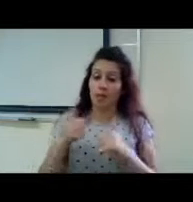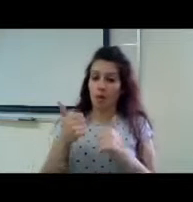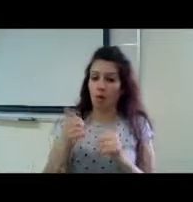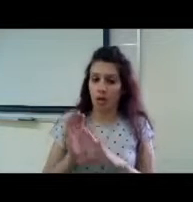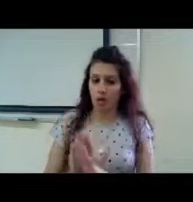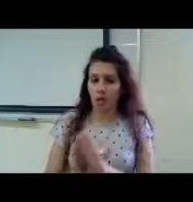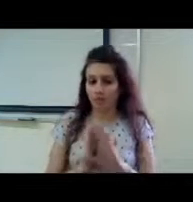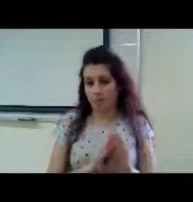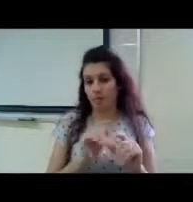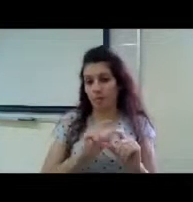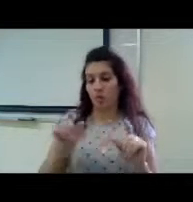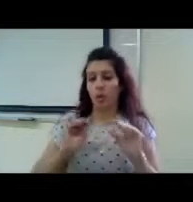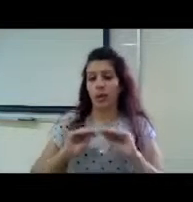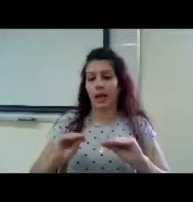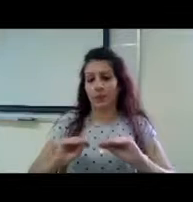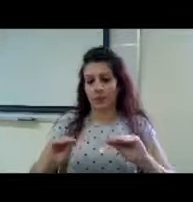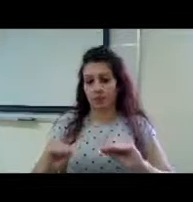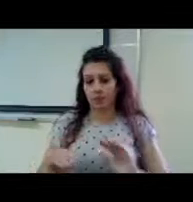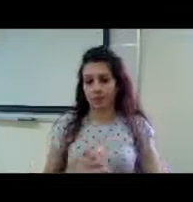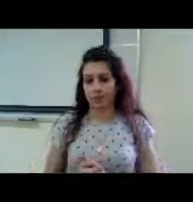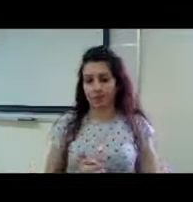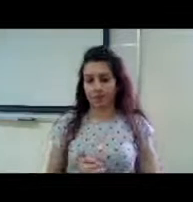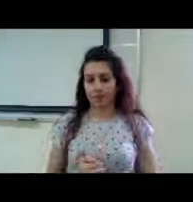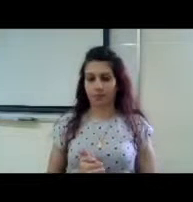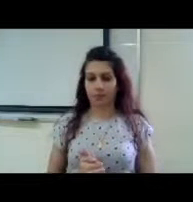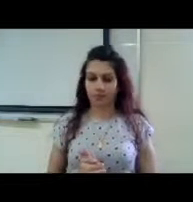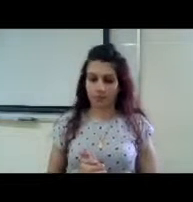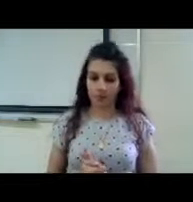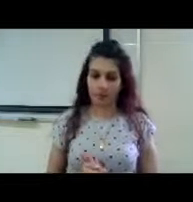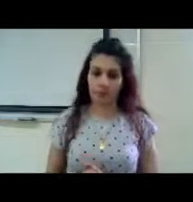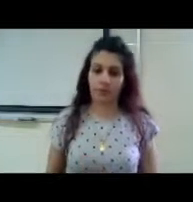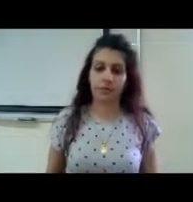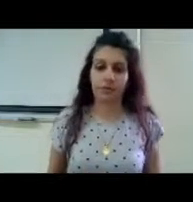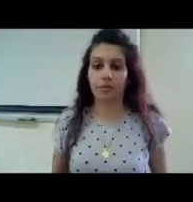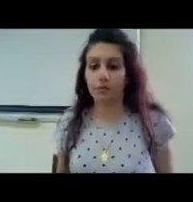countries and here comes of course our role in terms of ensuring the supports